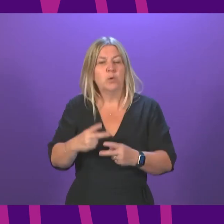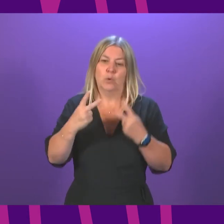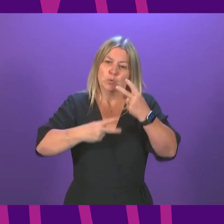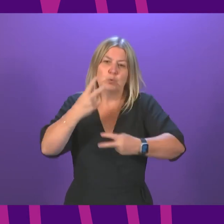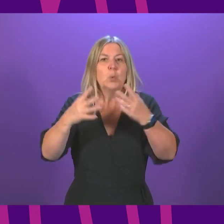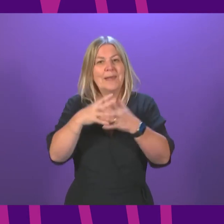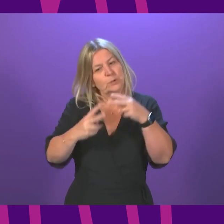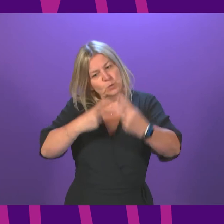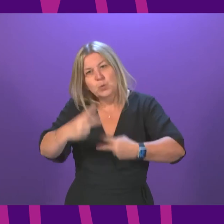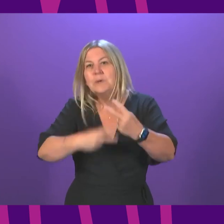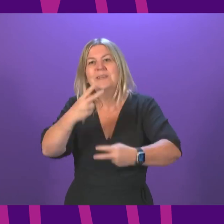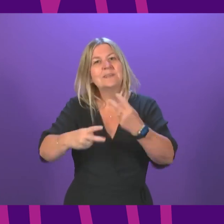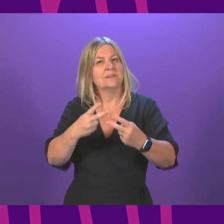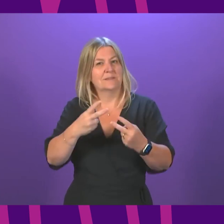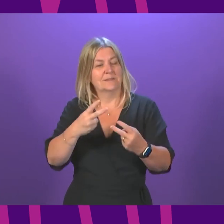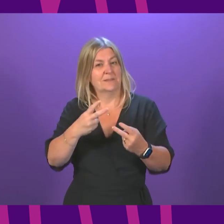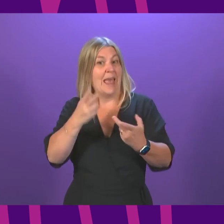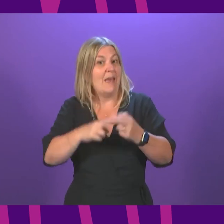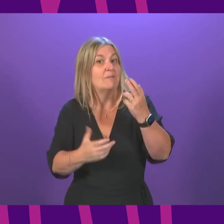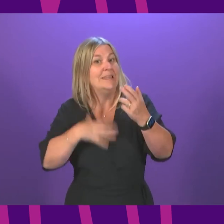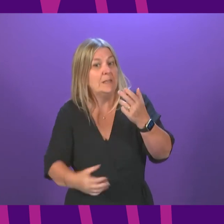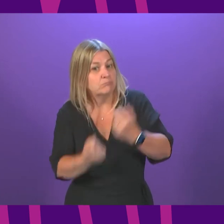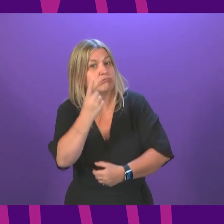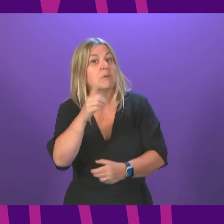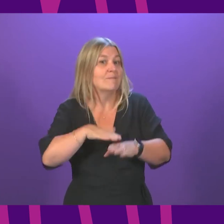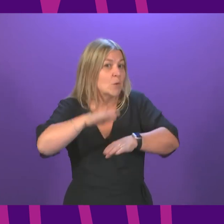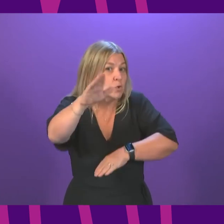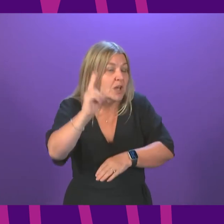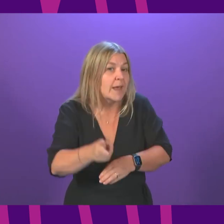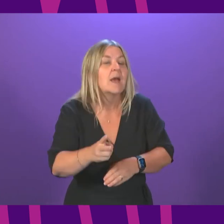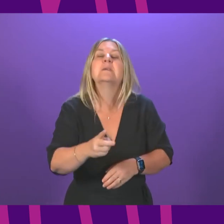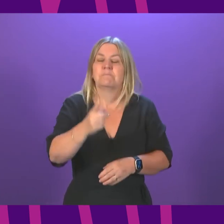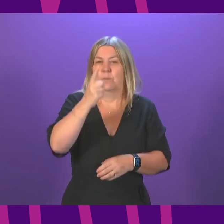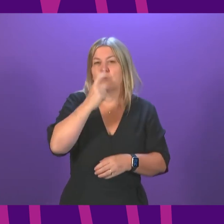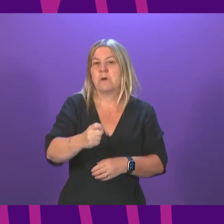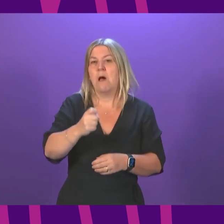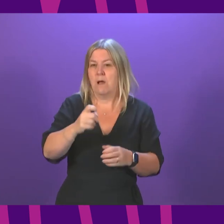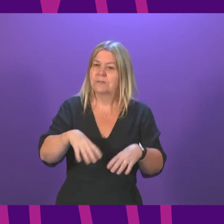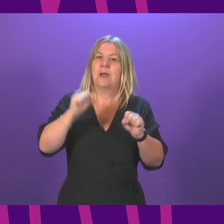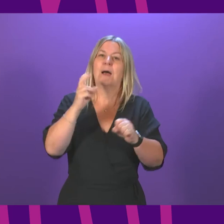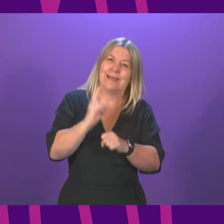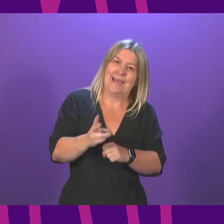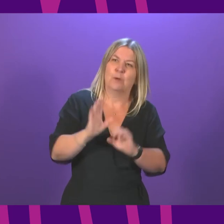homes, if they are needed at any stage during the pandemic, and for the lifetime of the